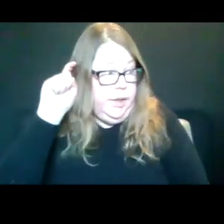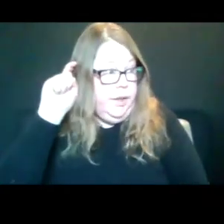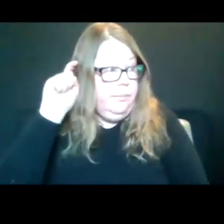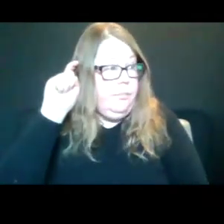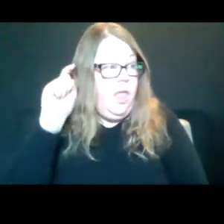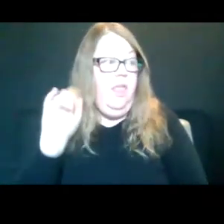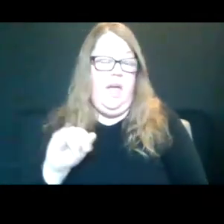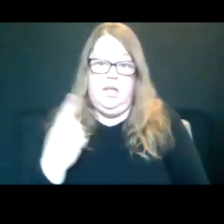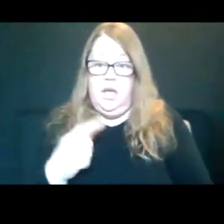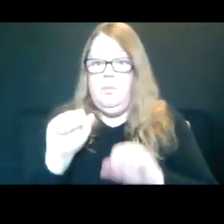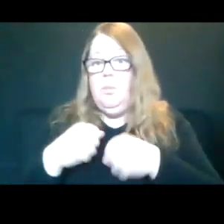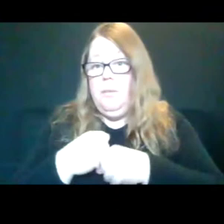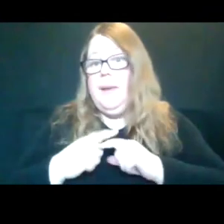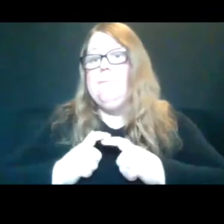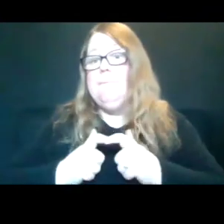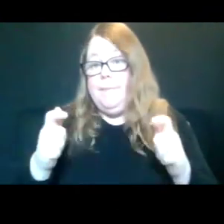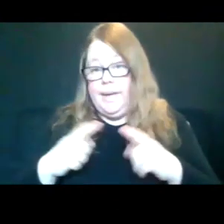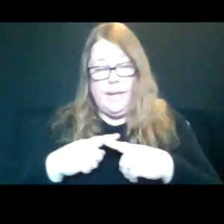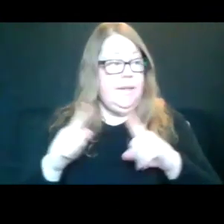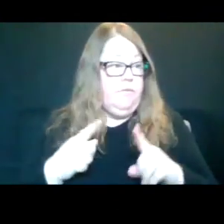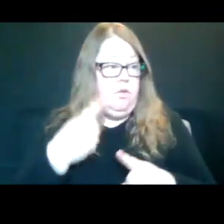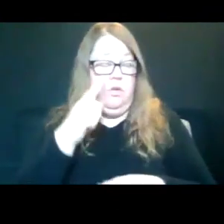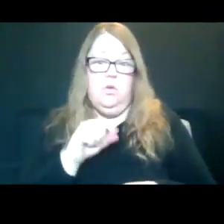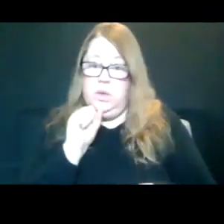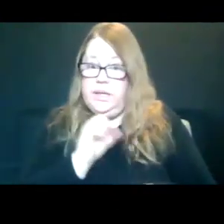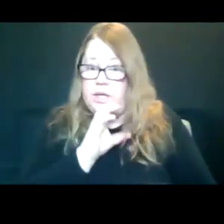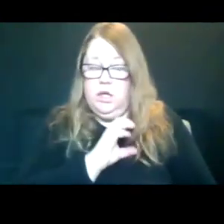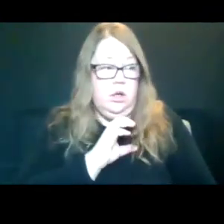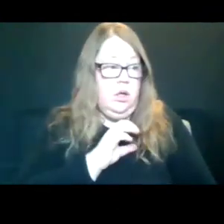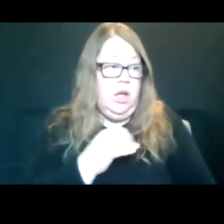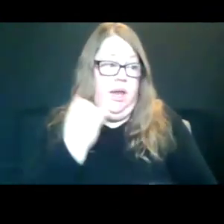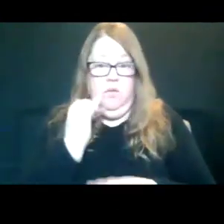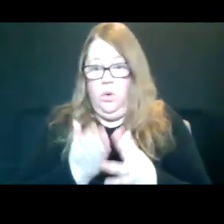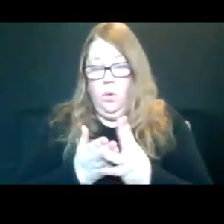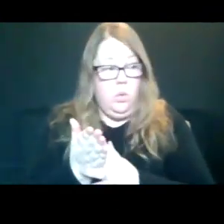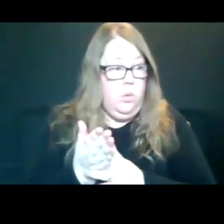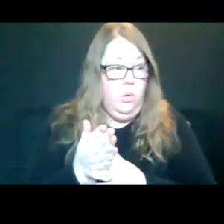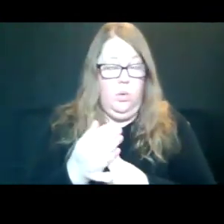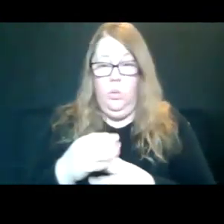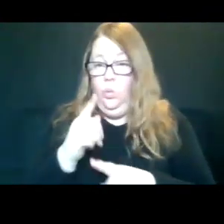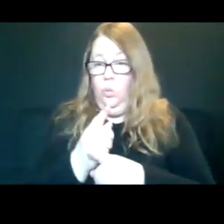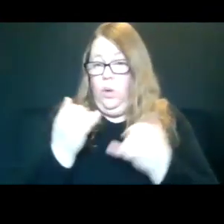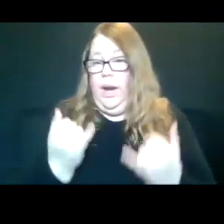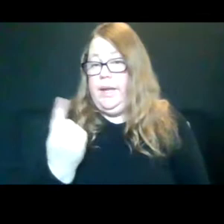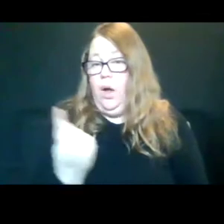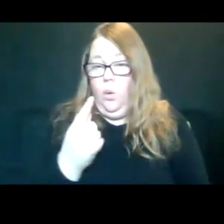is something that could make a big difference to seniors if it goes through. Only 30% of